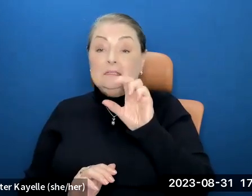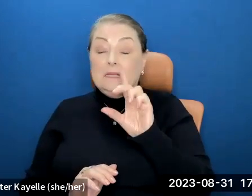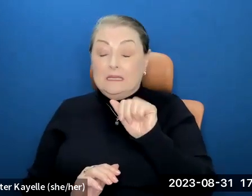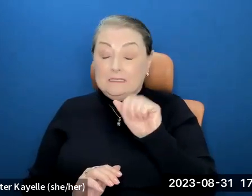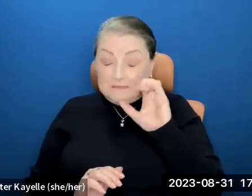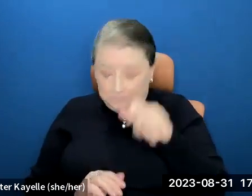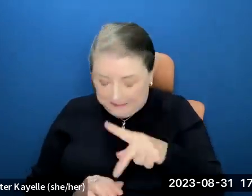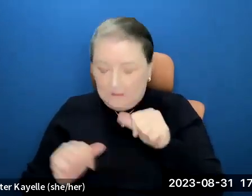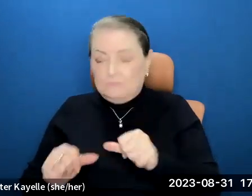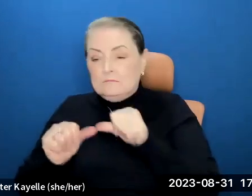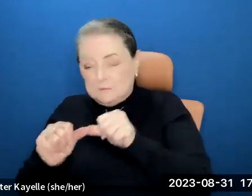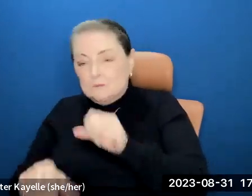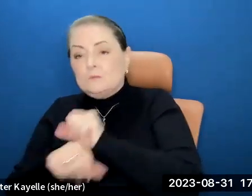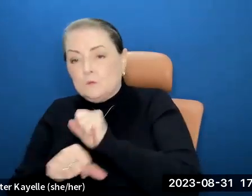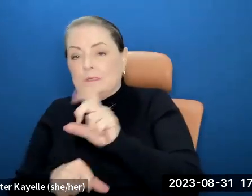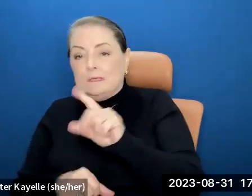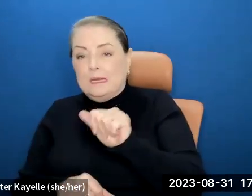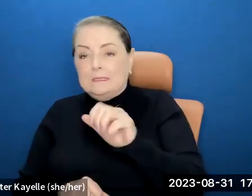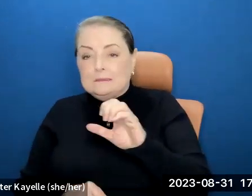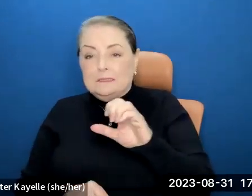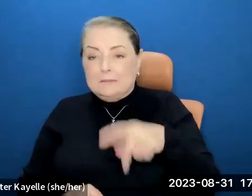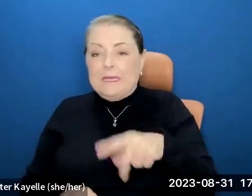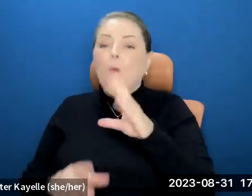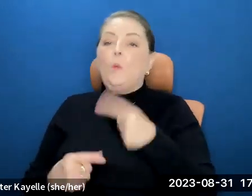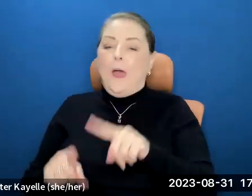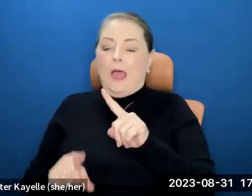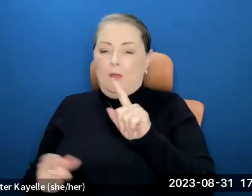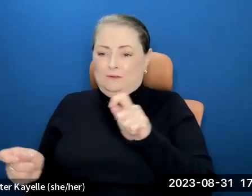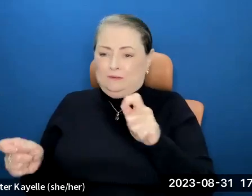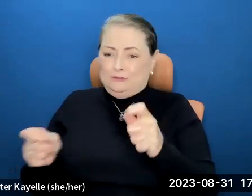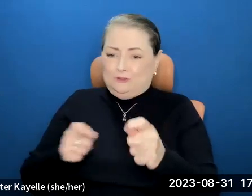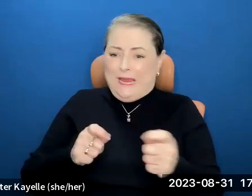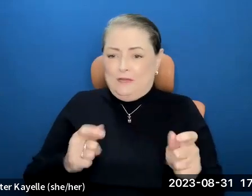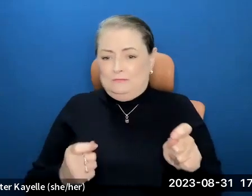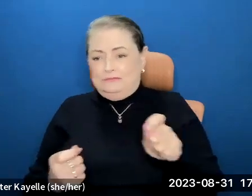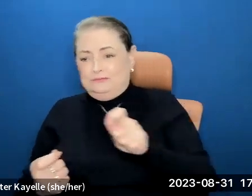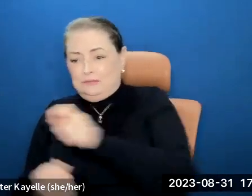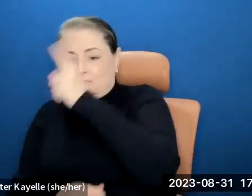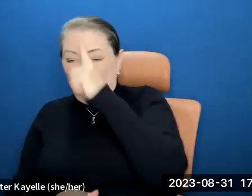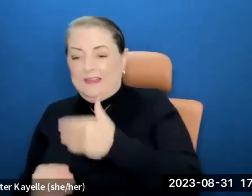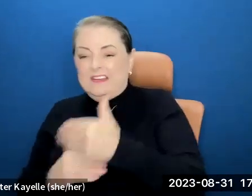registered AAC while um while this change is going on for over like the next year or so um and when